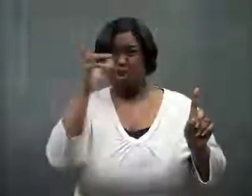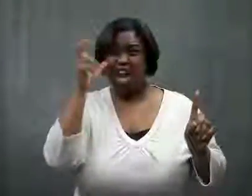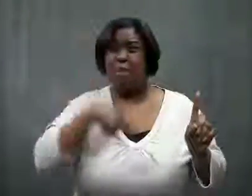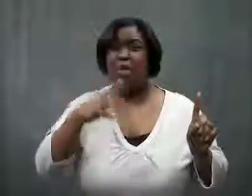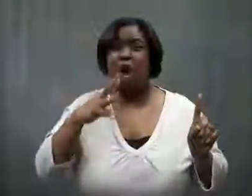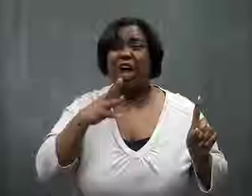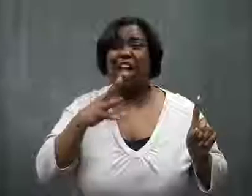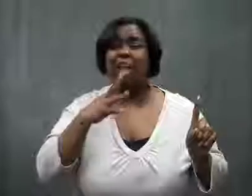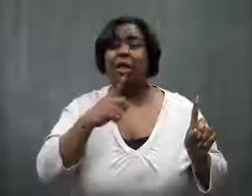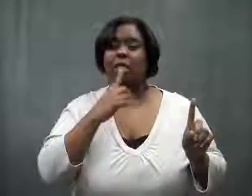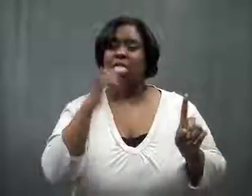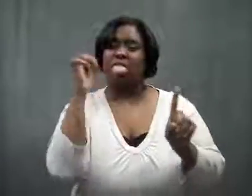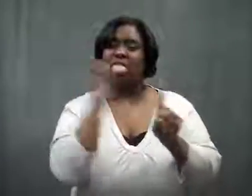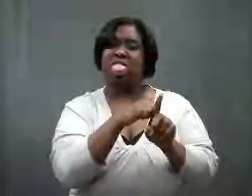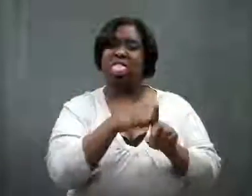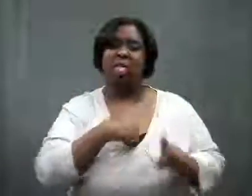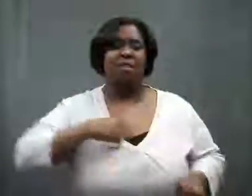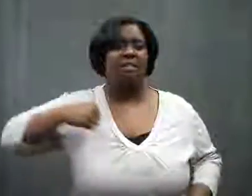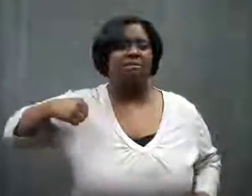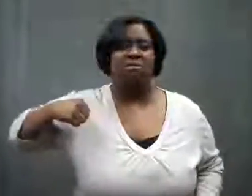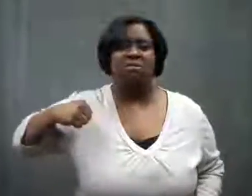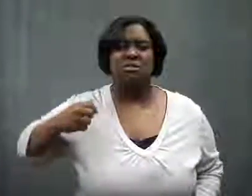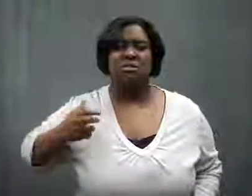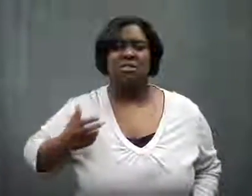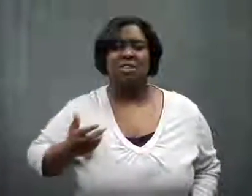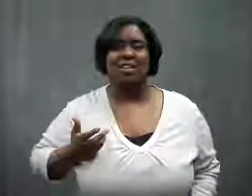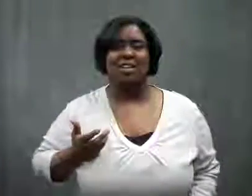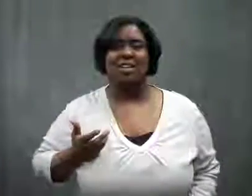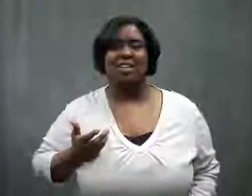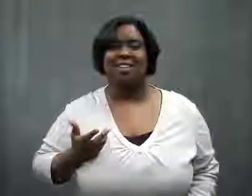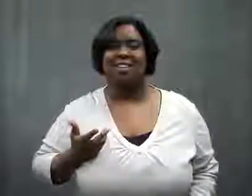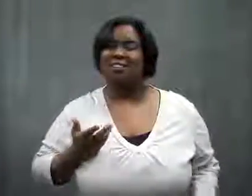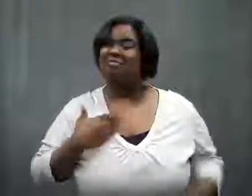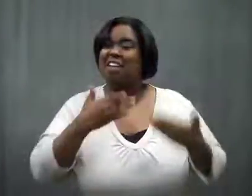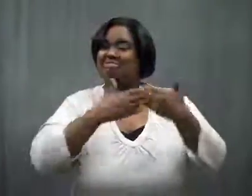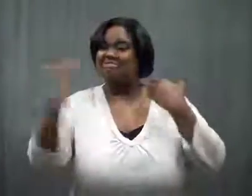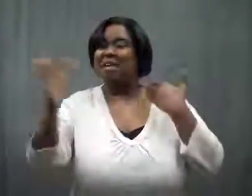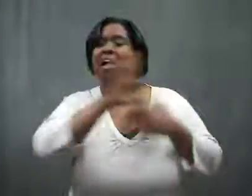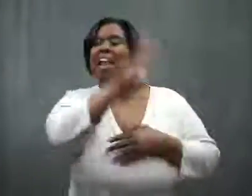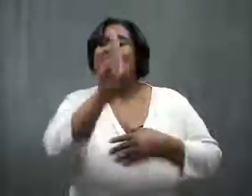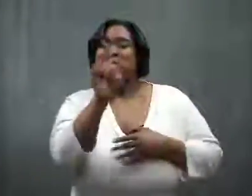Did you hear me say anything?" He would get over on her! So I never did tell her again.